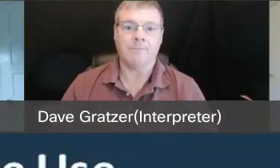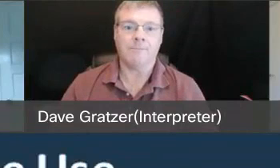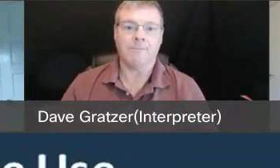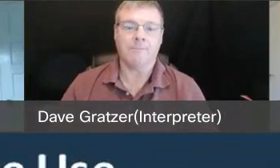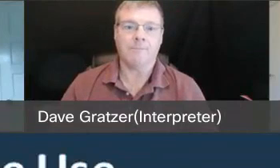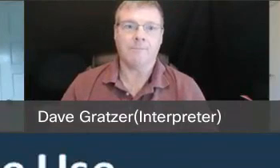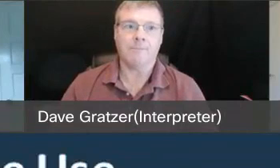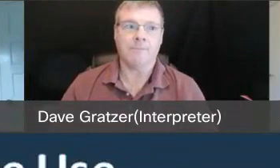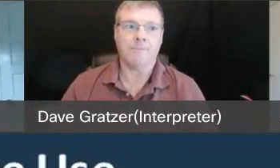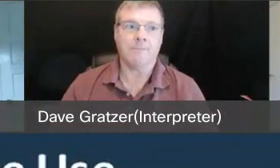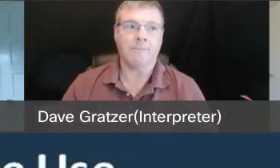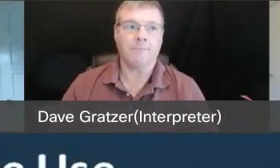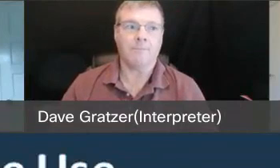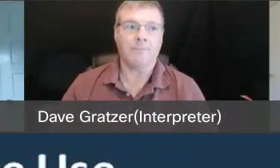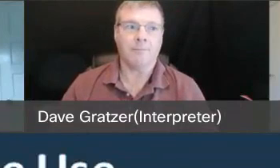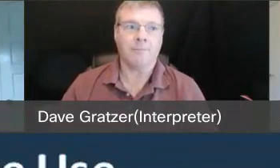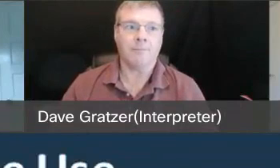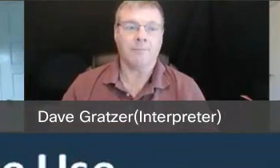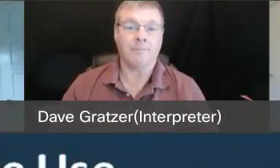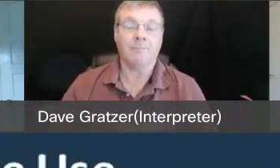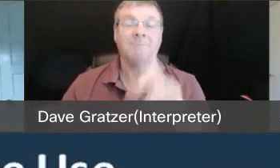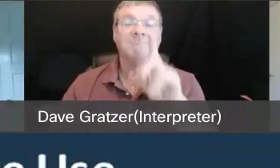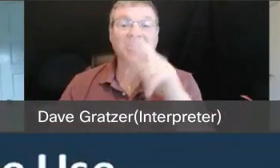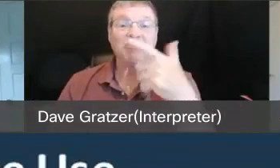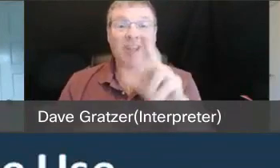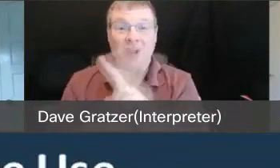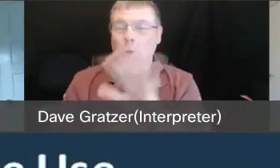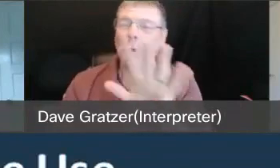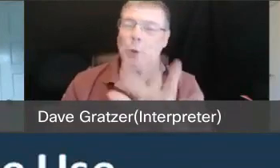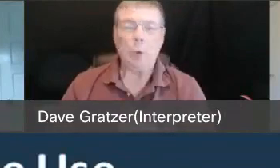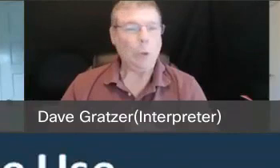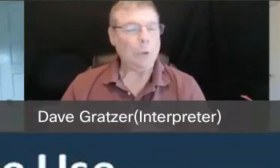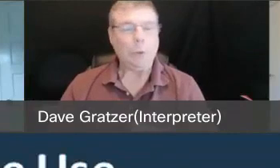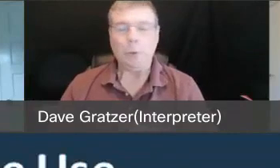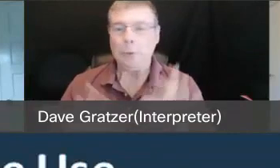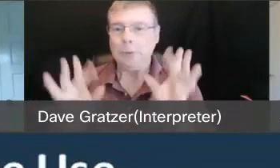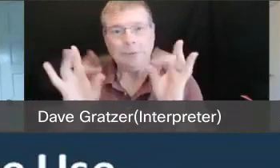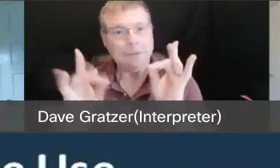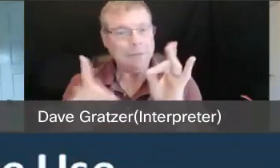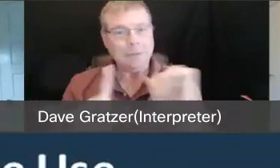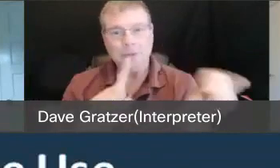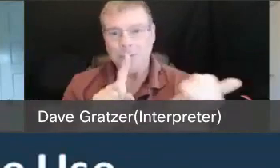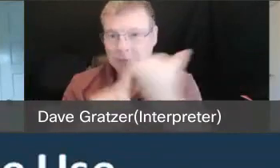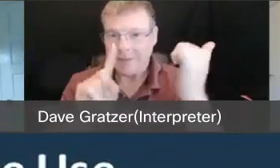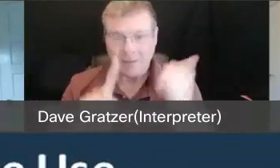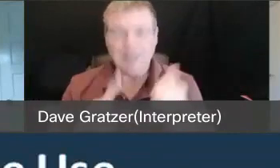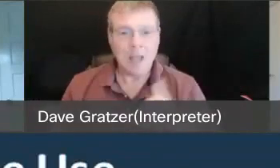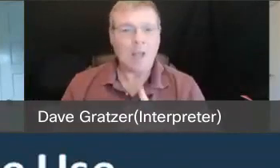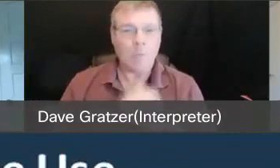Substance use is one of the trickiest sections of the Medical Summary Report. And that's why we're going to spend a little bit of time